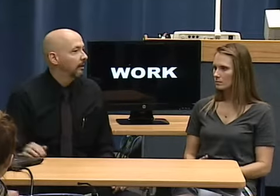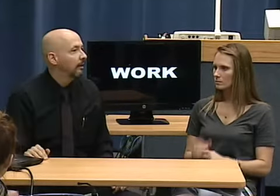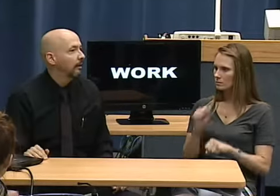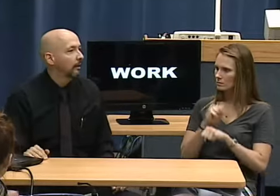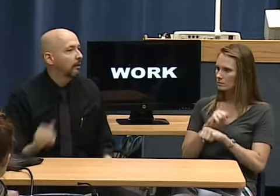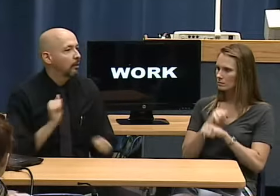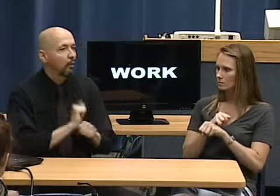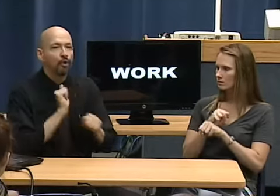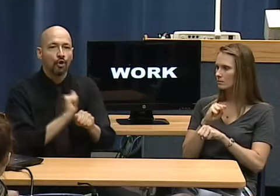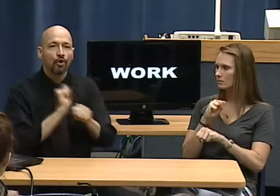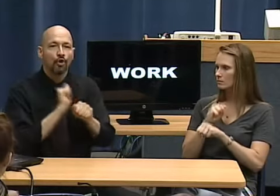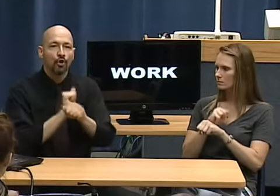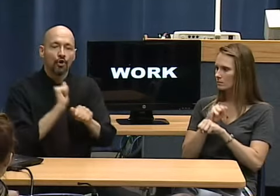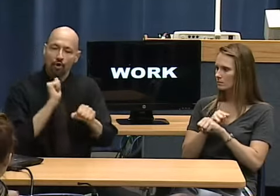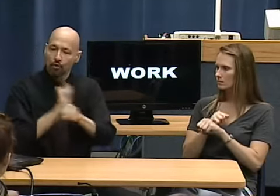Work.